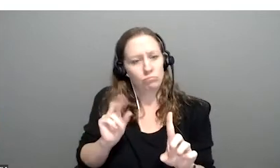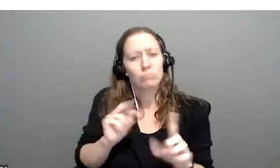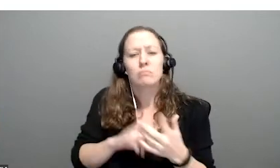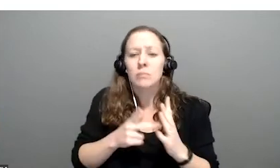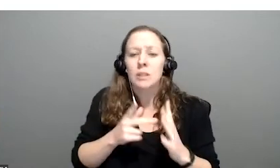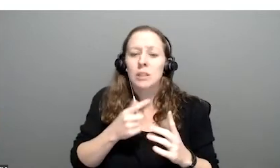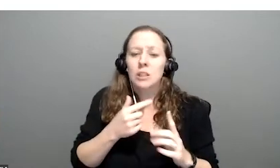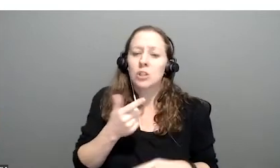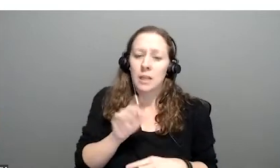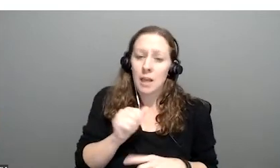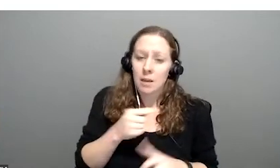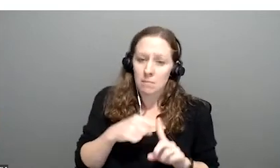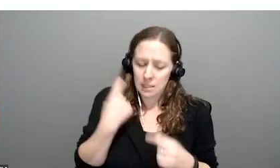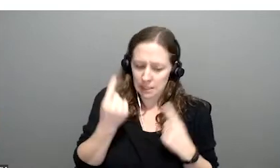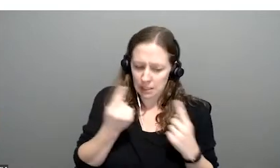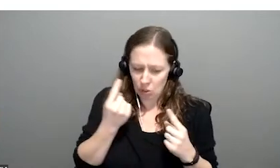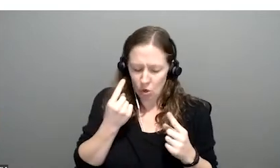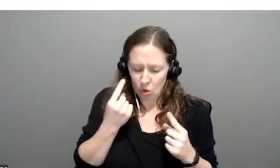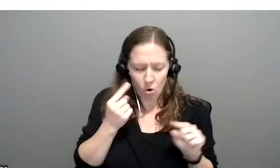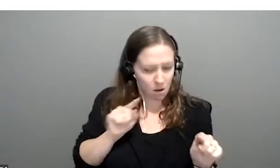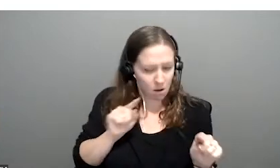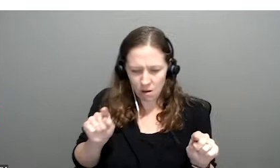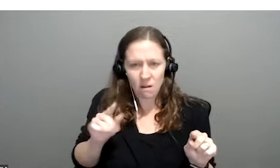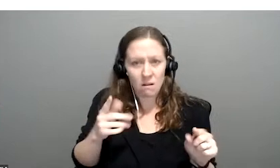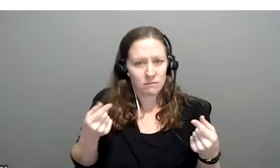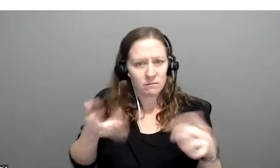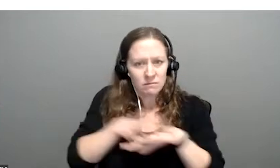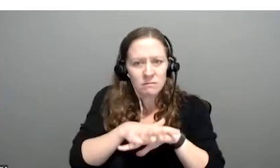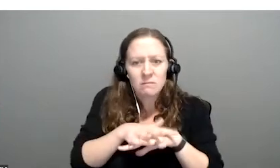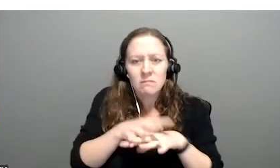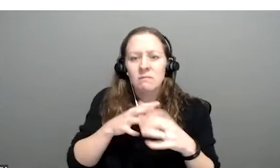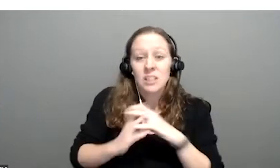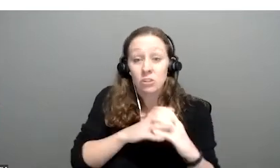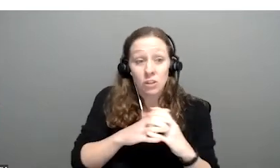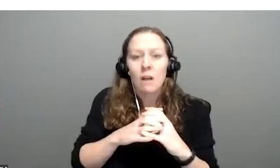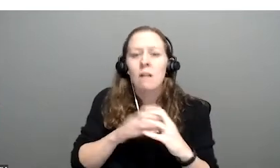and the intersection between these varying factors, and how that influences an individual's